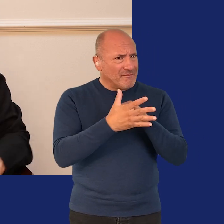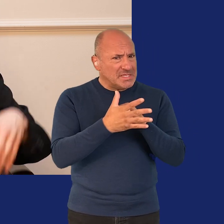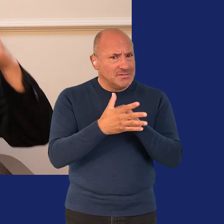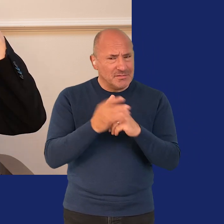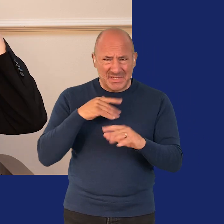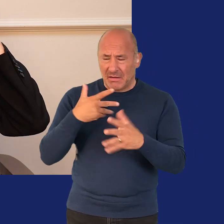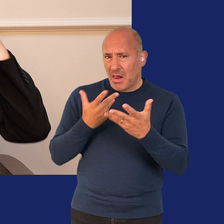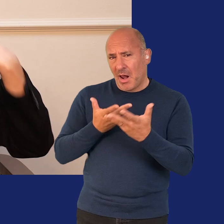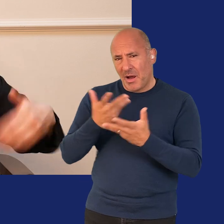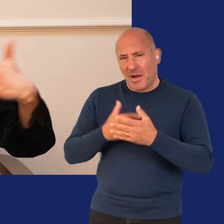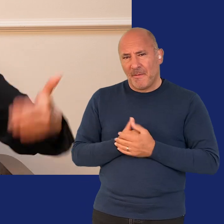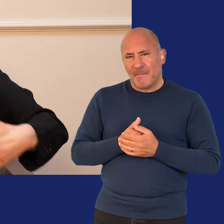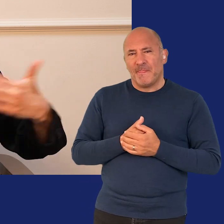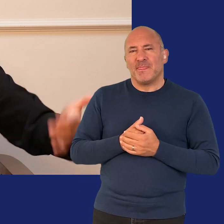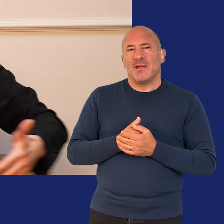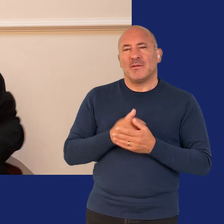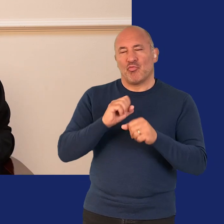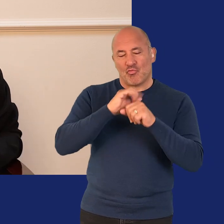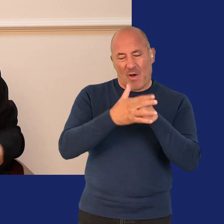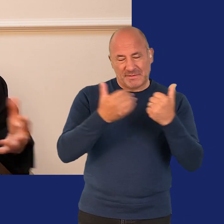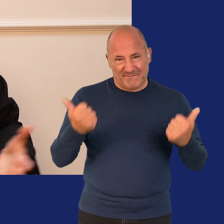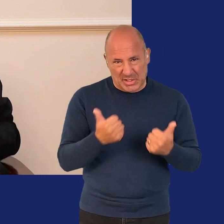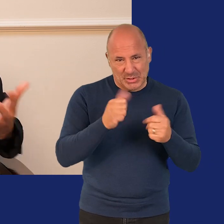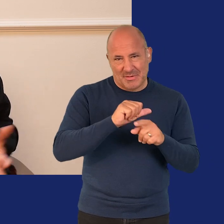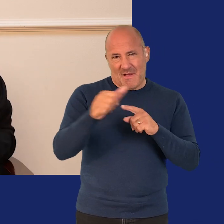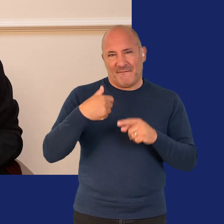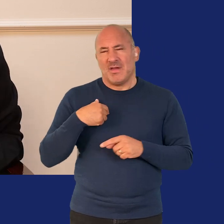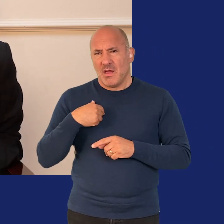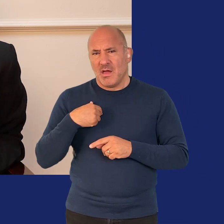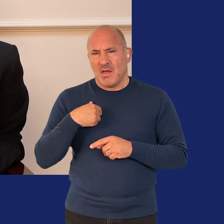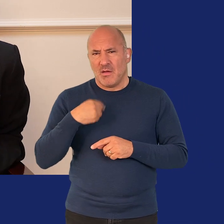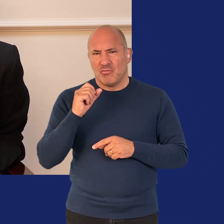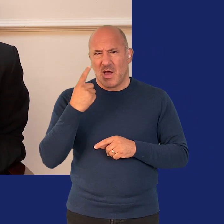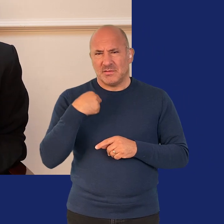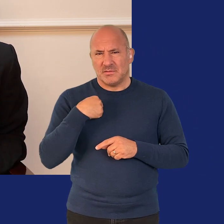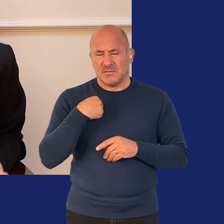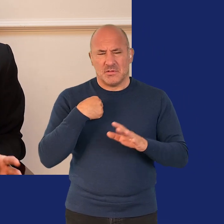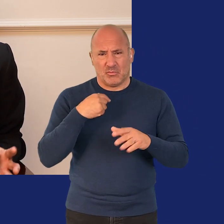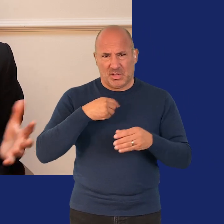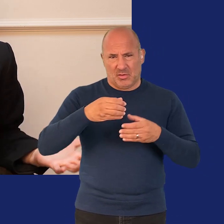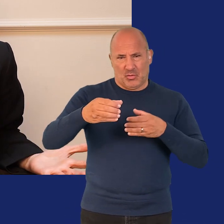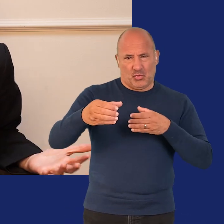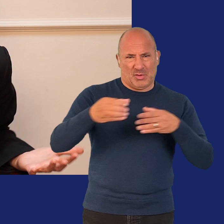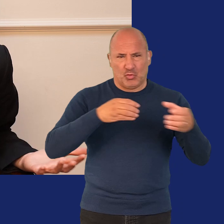Um, but then realized once we got back out of Covid and, and we were recruiting again and doing those types of things, that we were missing such a large pool